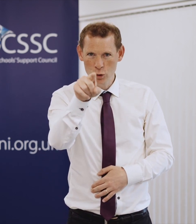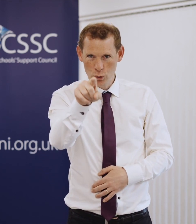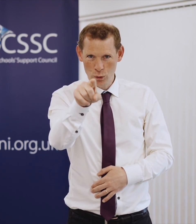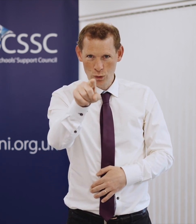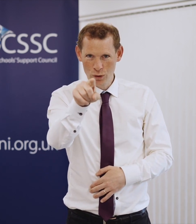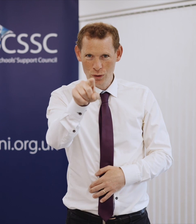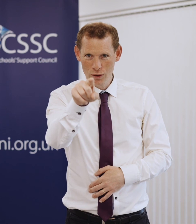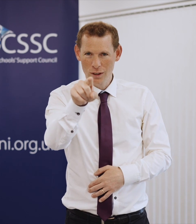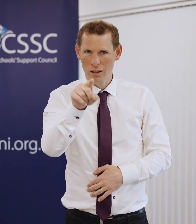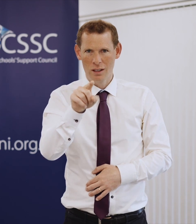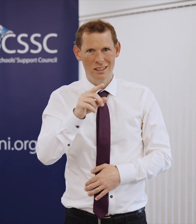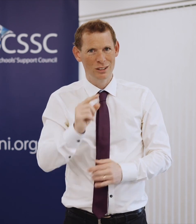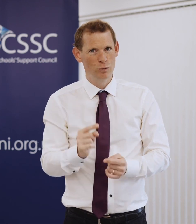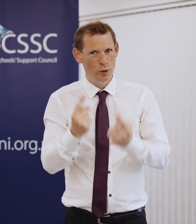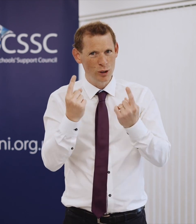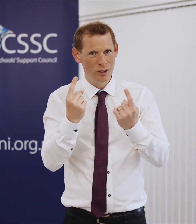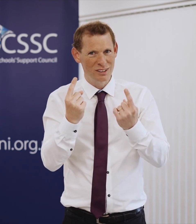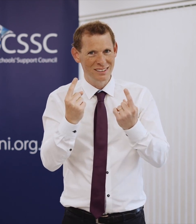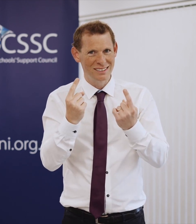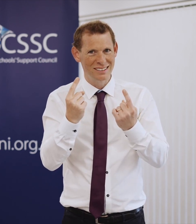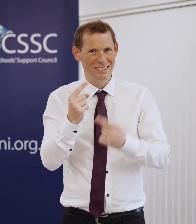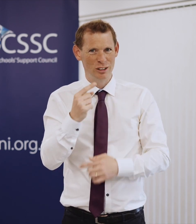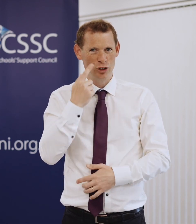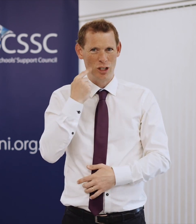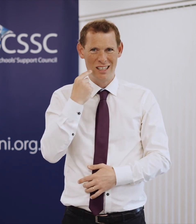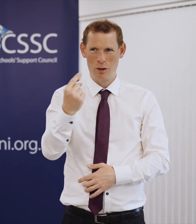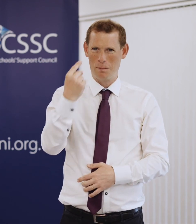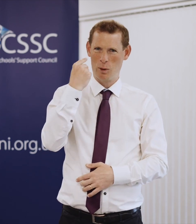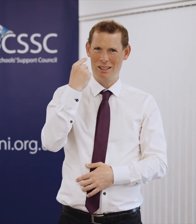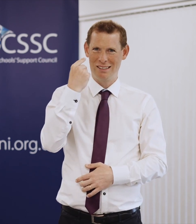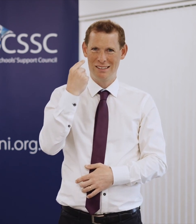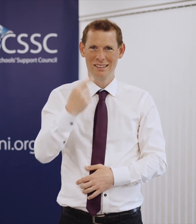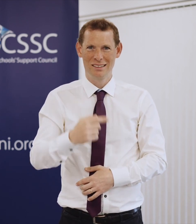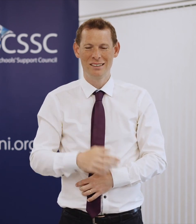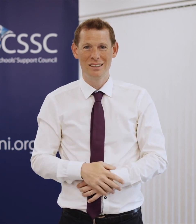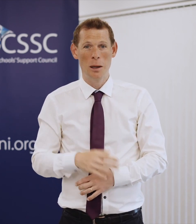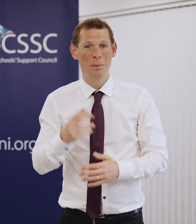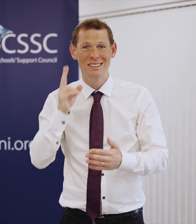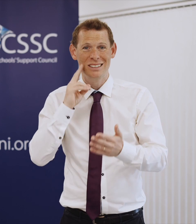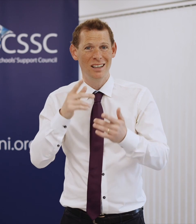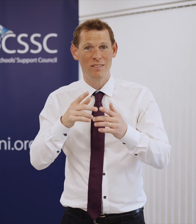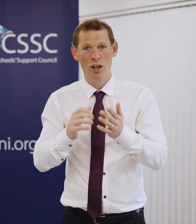pointing at you, it feels a little bit rude It's not nice to have a finger pointing at you but in